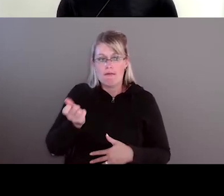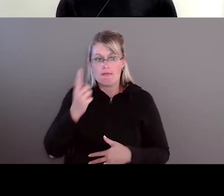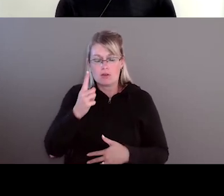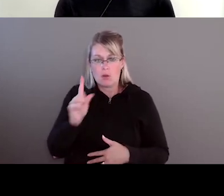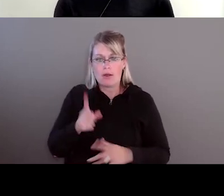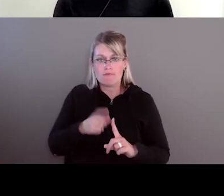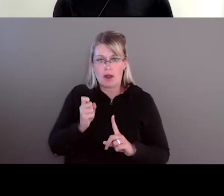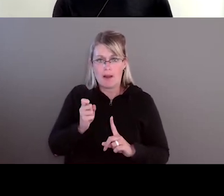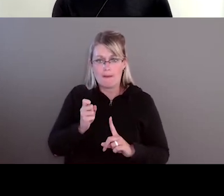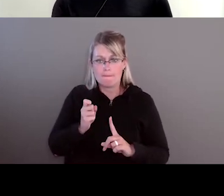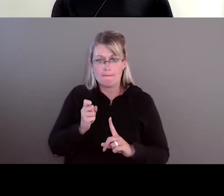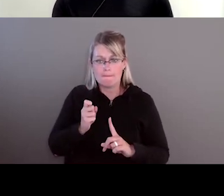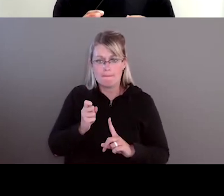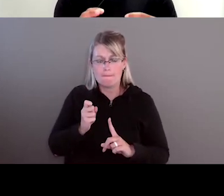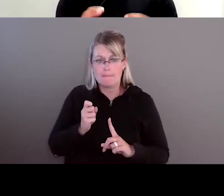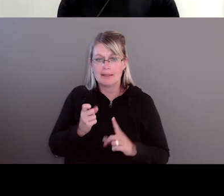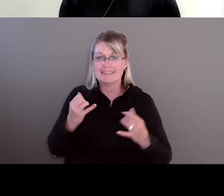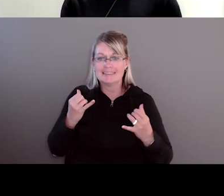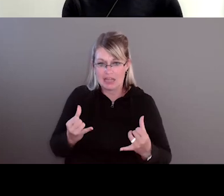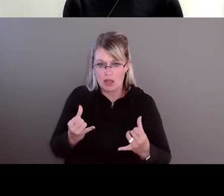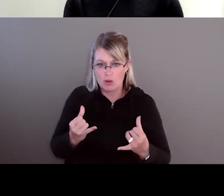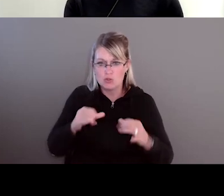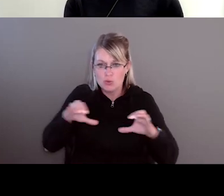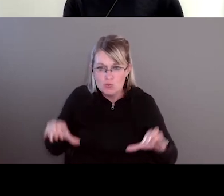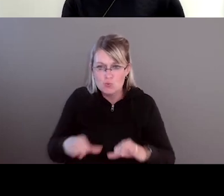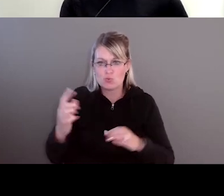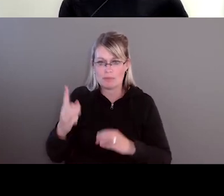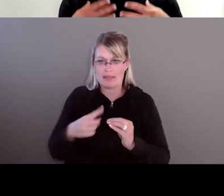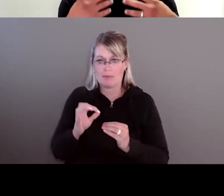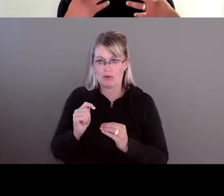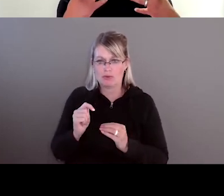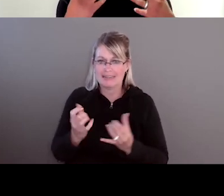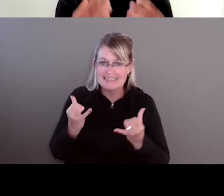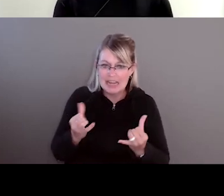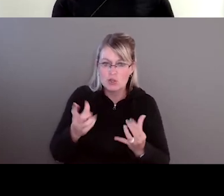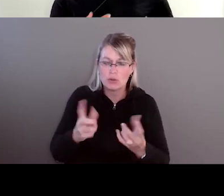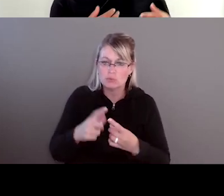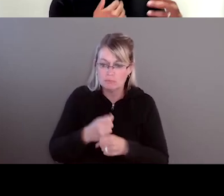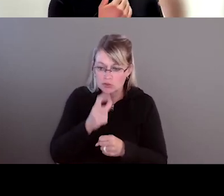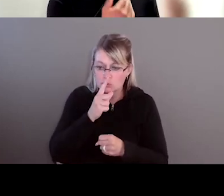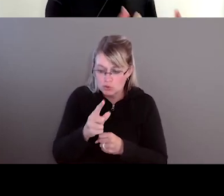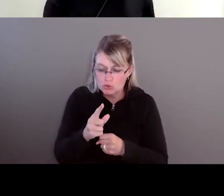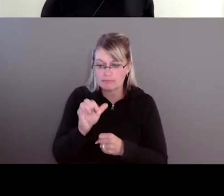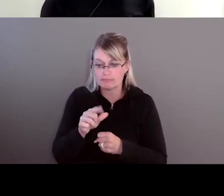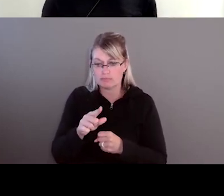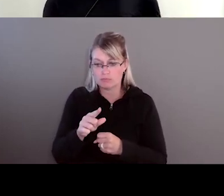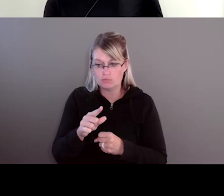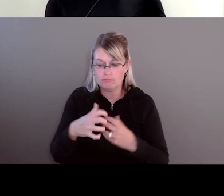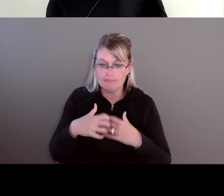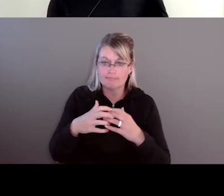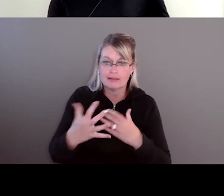points are, now you want to do something about it. You want to make sure you wore building in